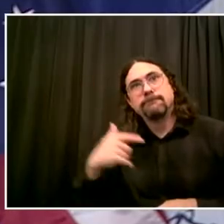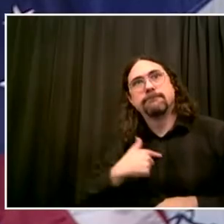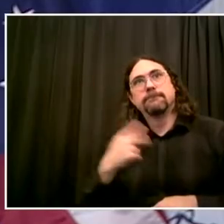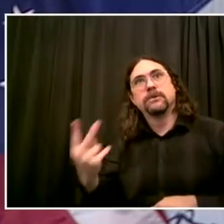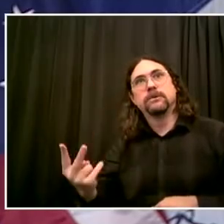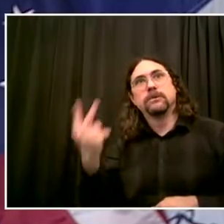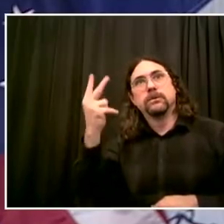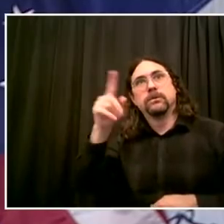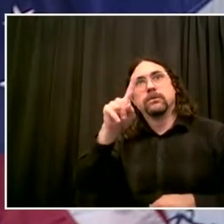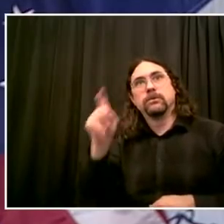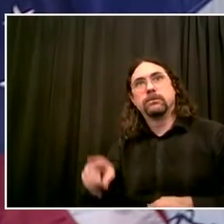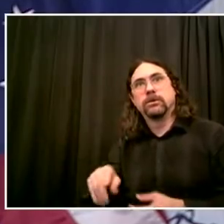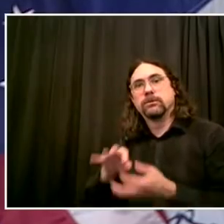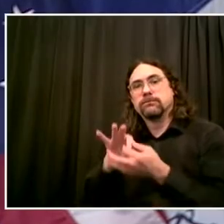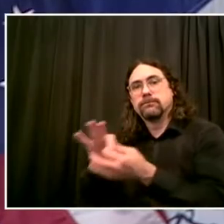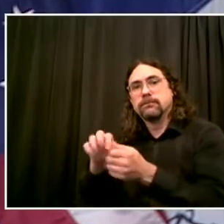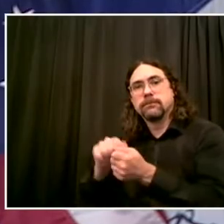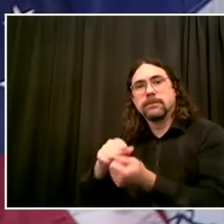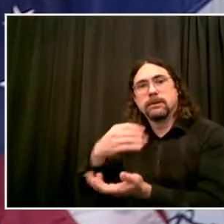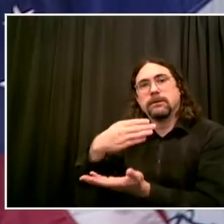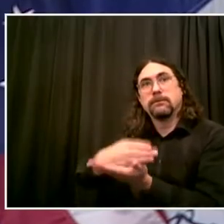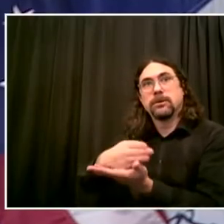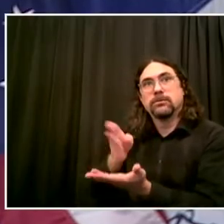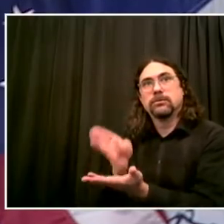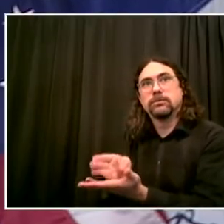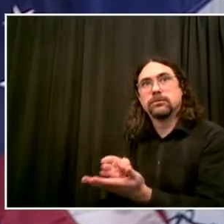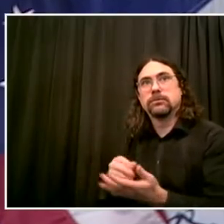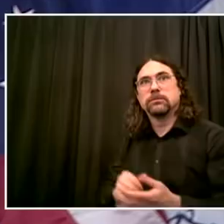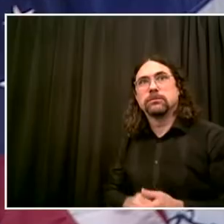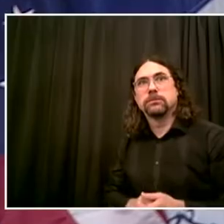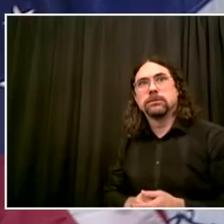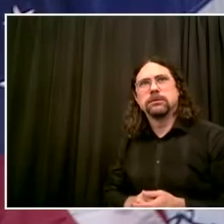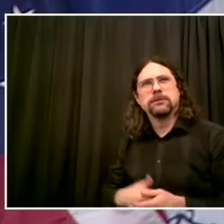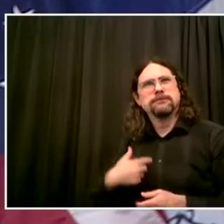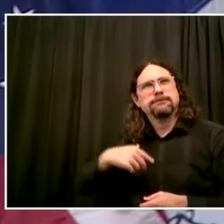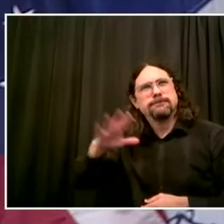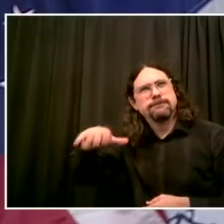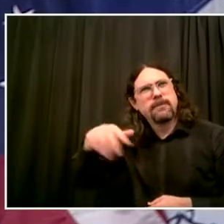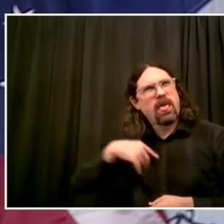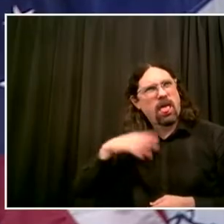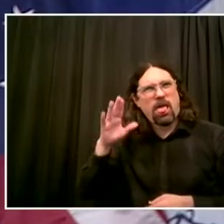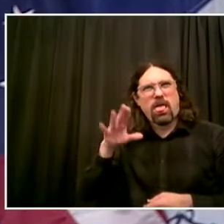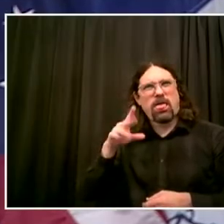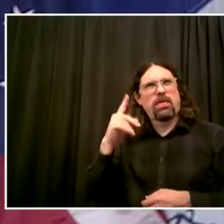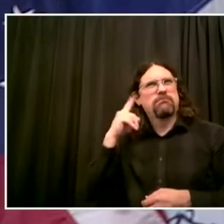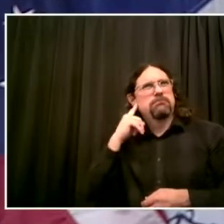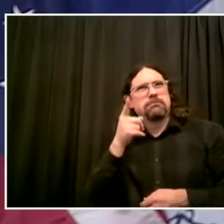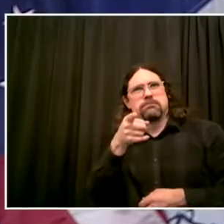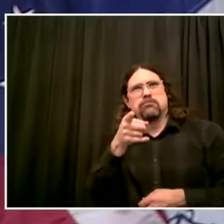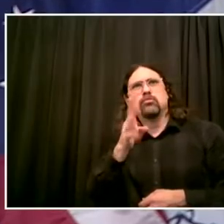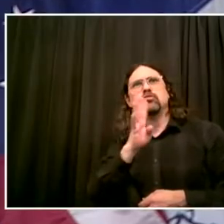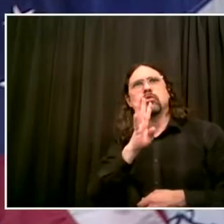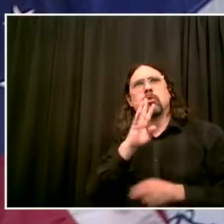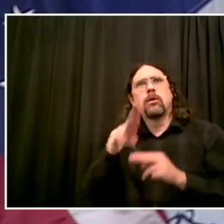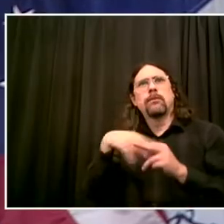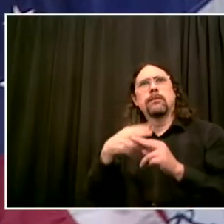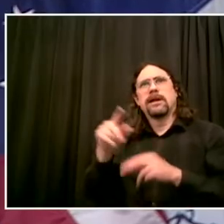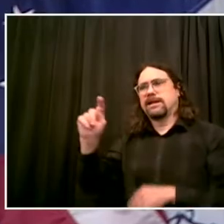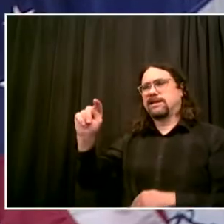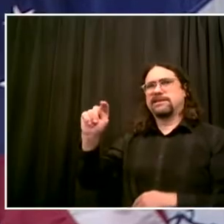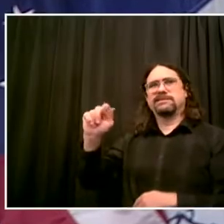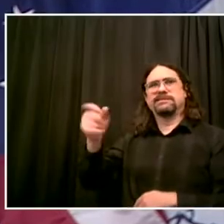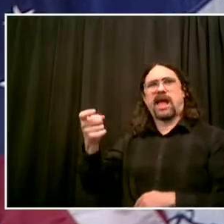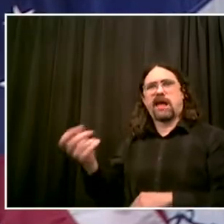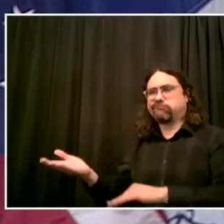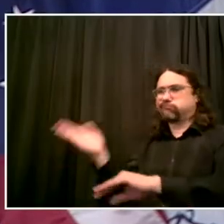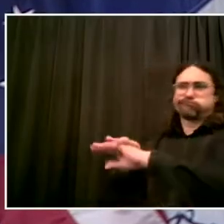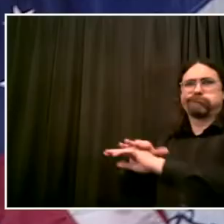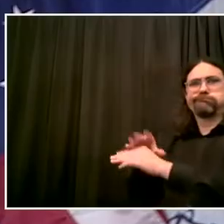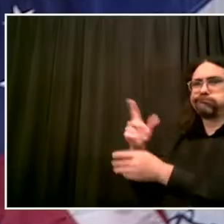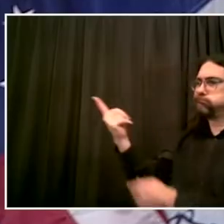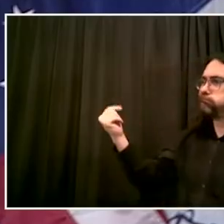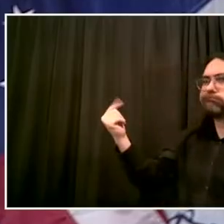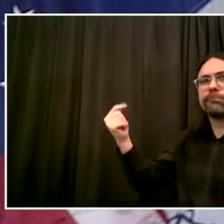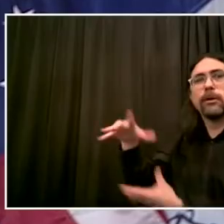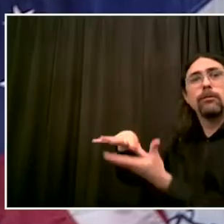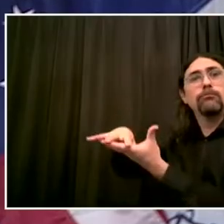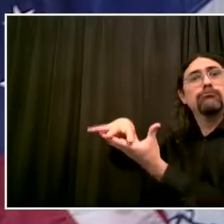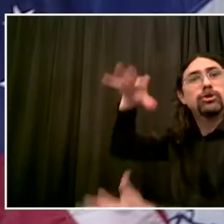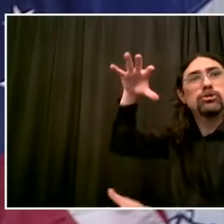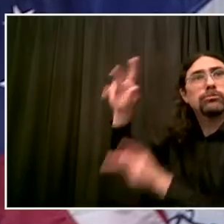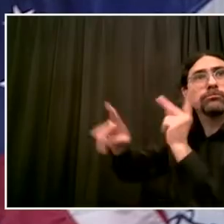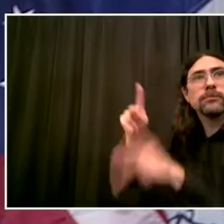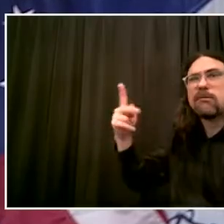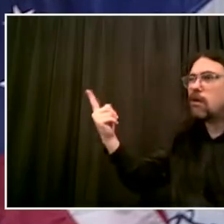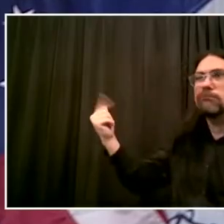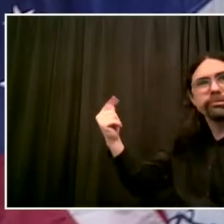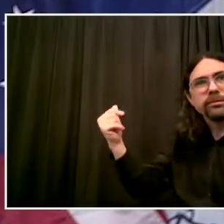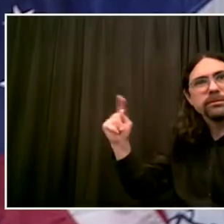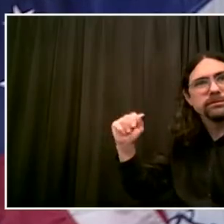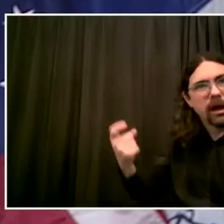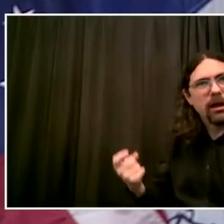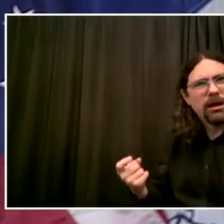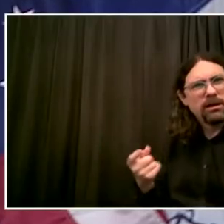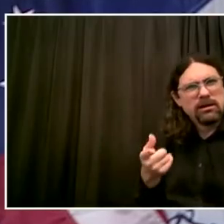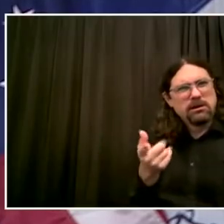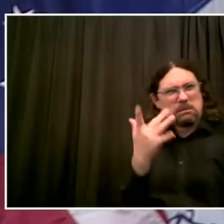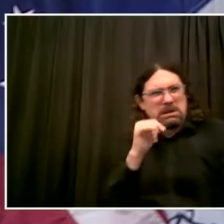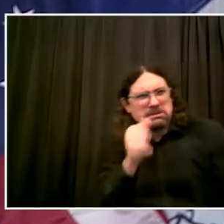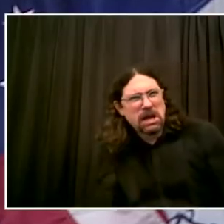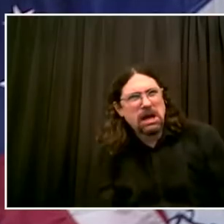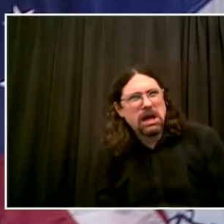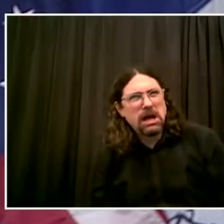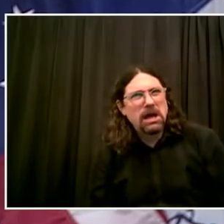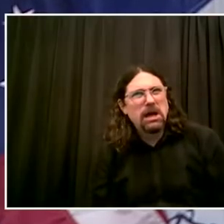POLITICO.